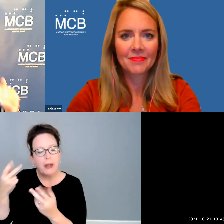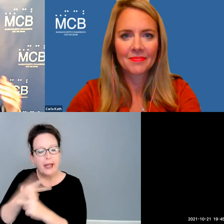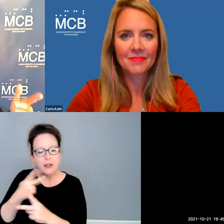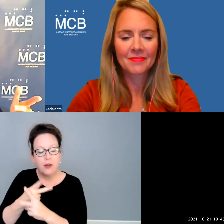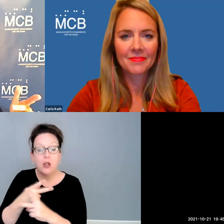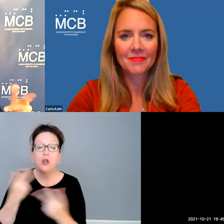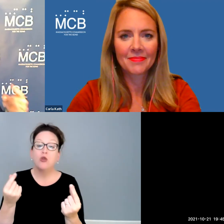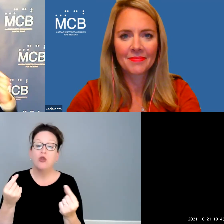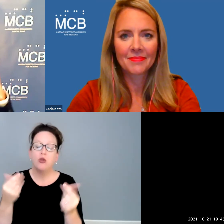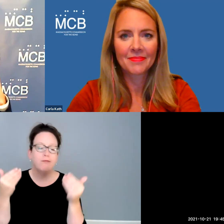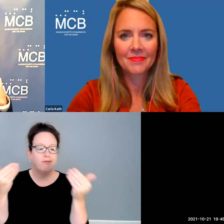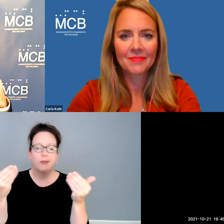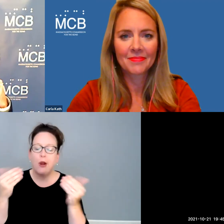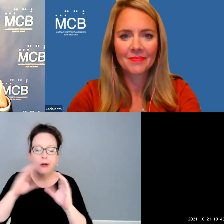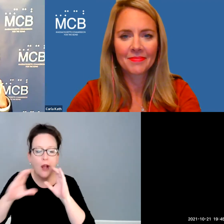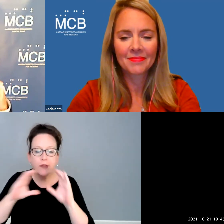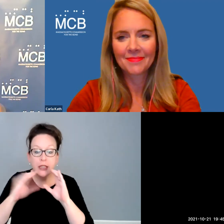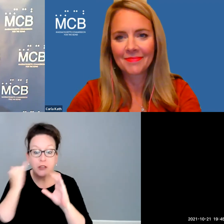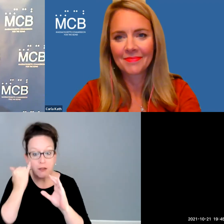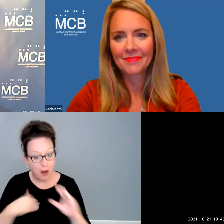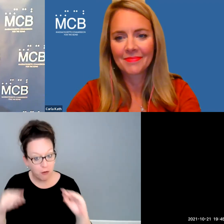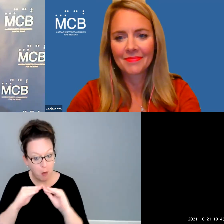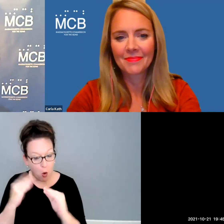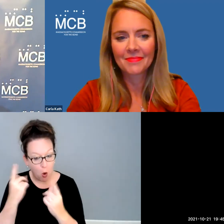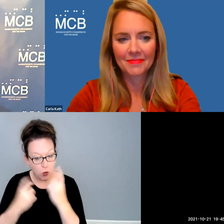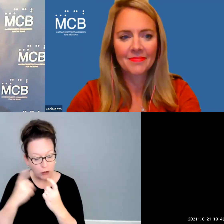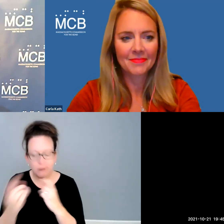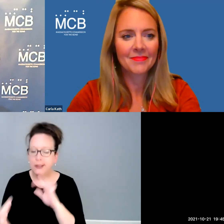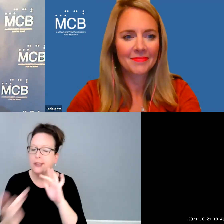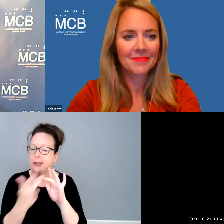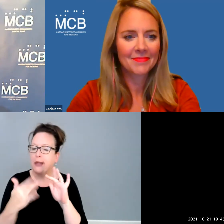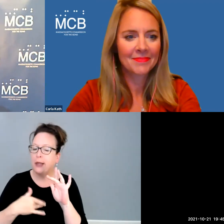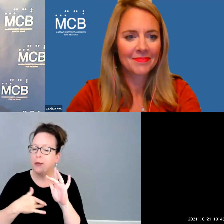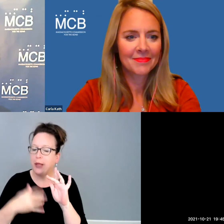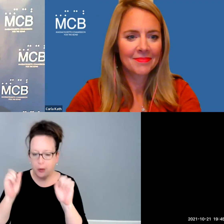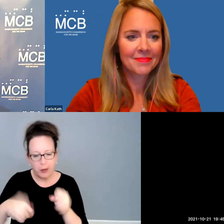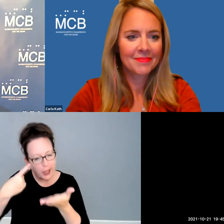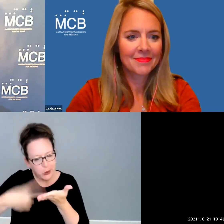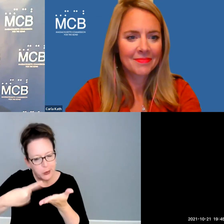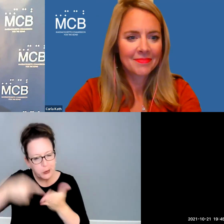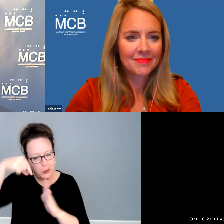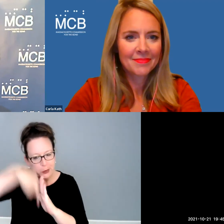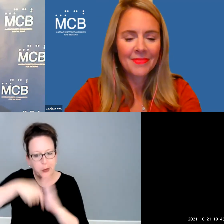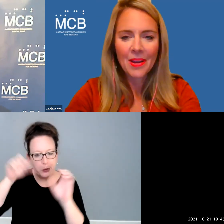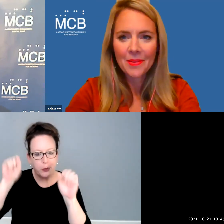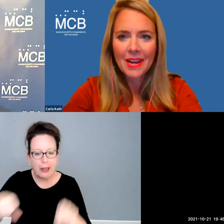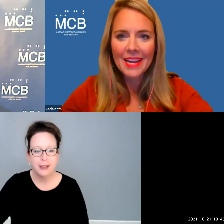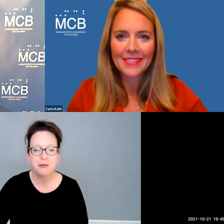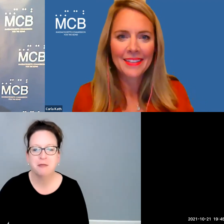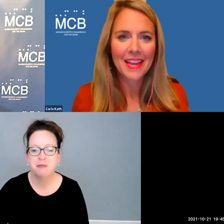If you have further questions, contact me directly so we can go into specifics. Carla Kath: Right.